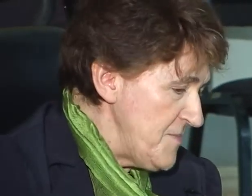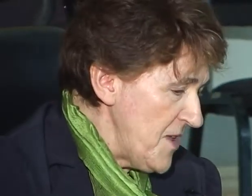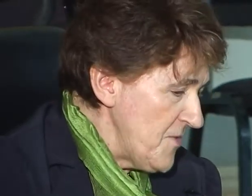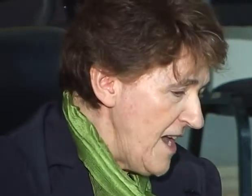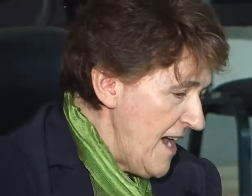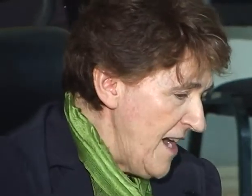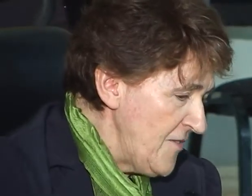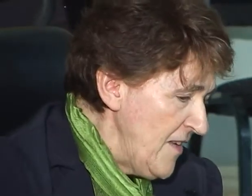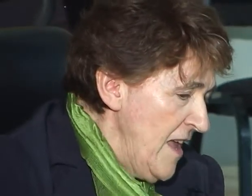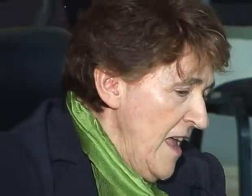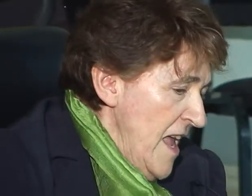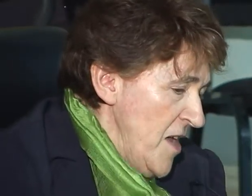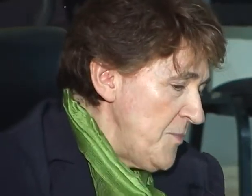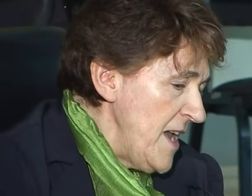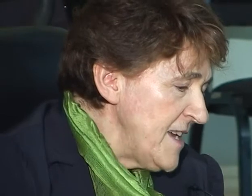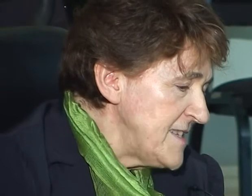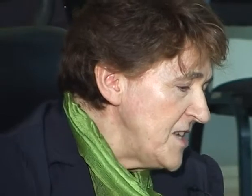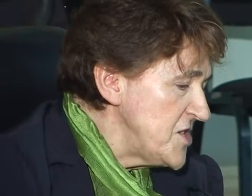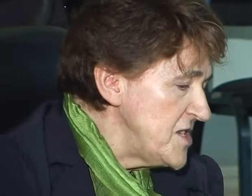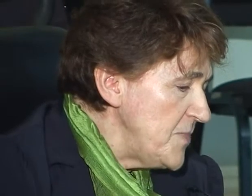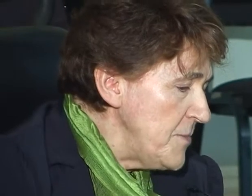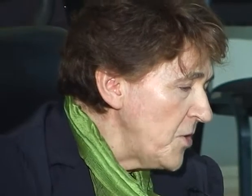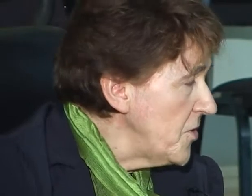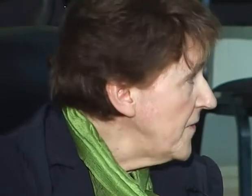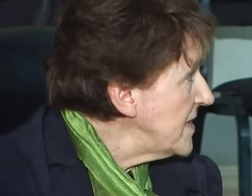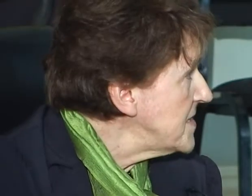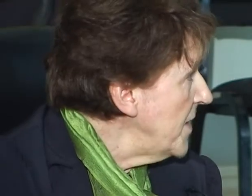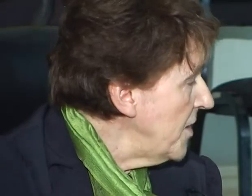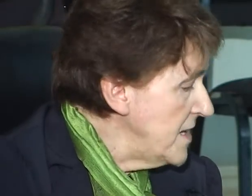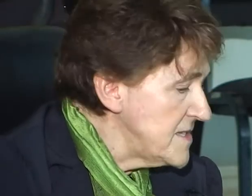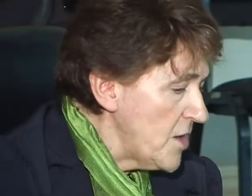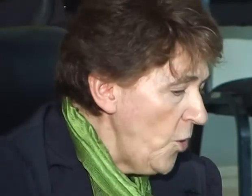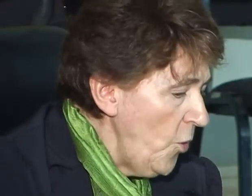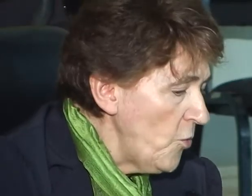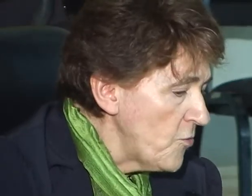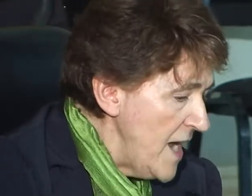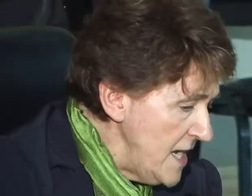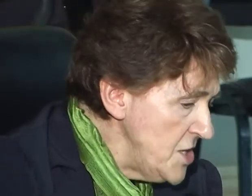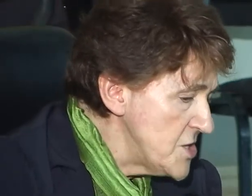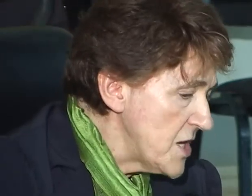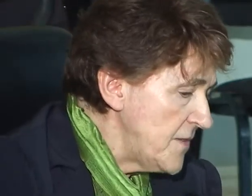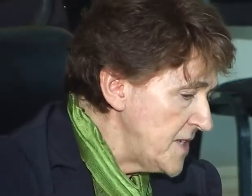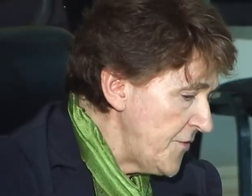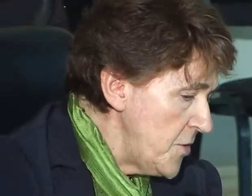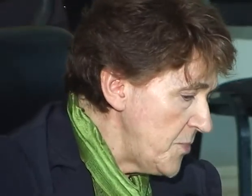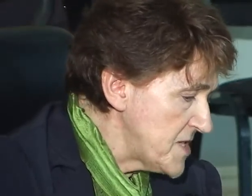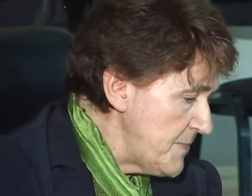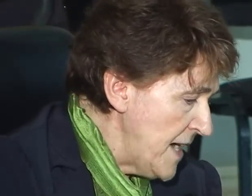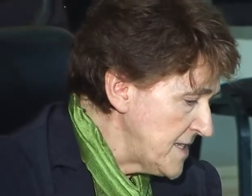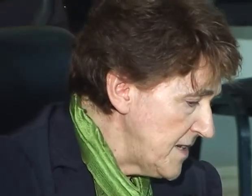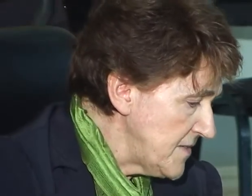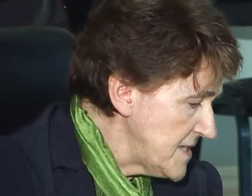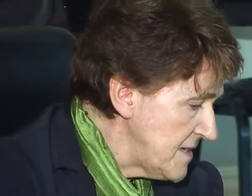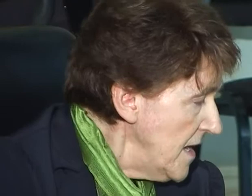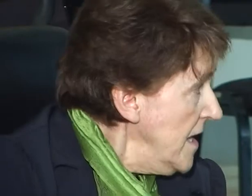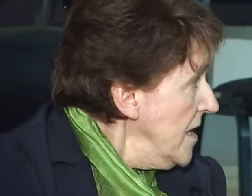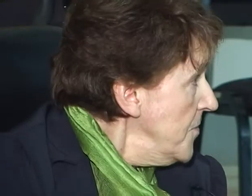that we have, and paying attention to people who have experienced a whole range of different perspectives,